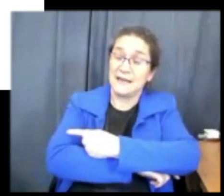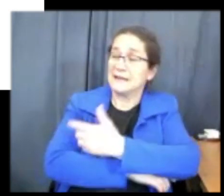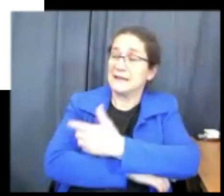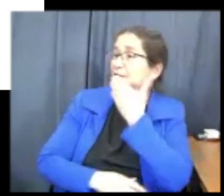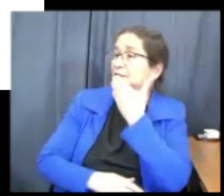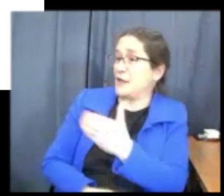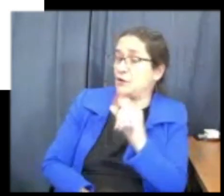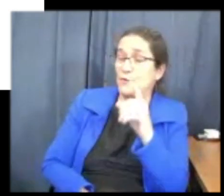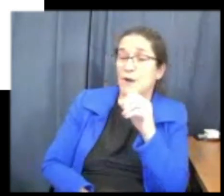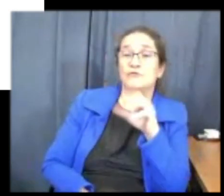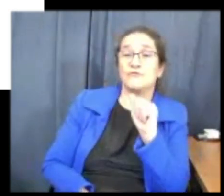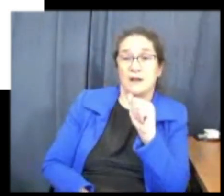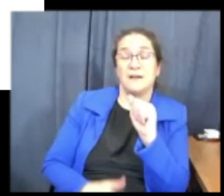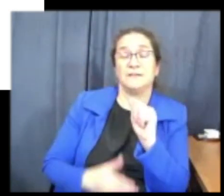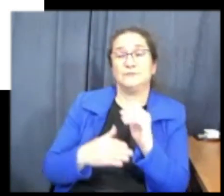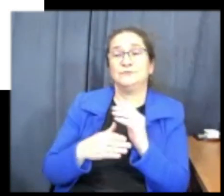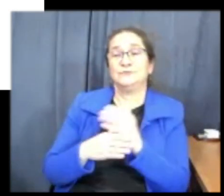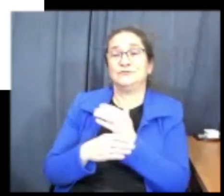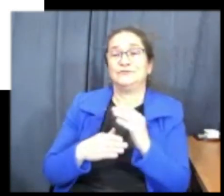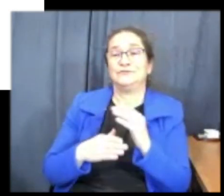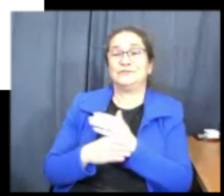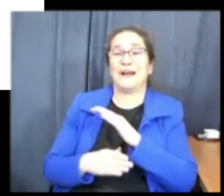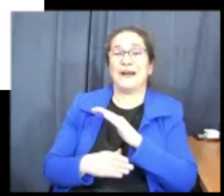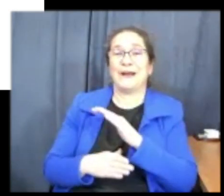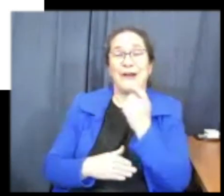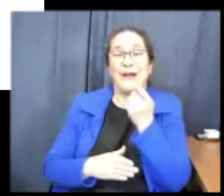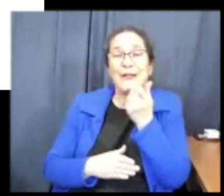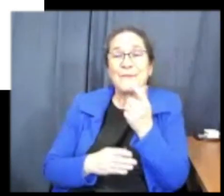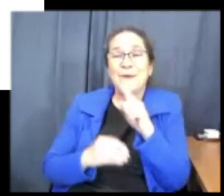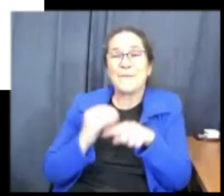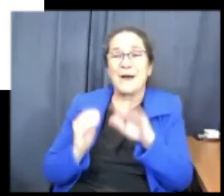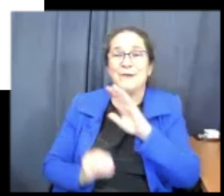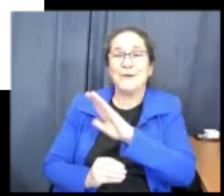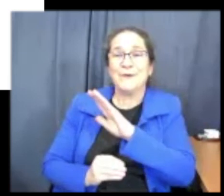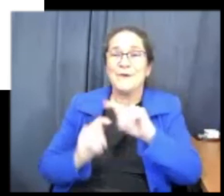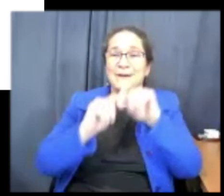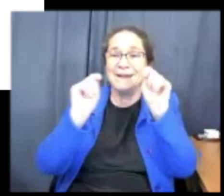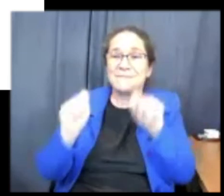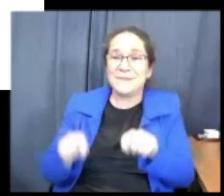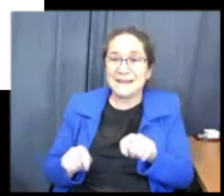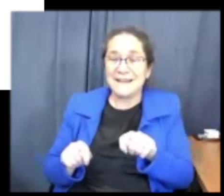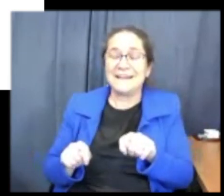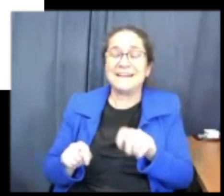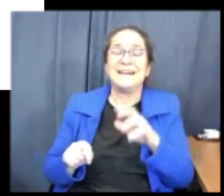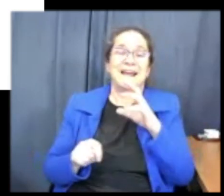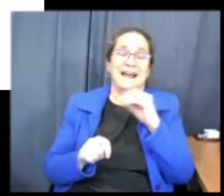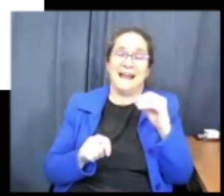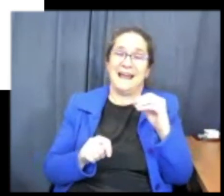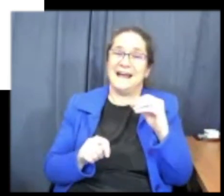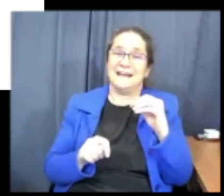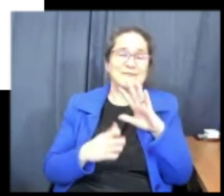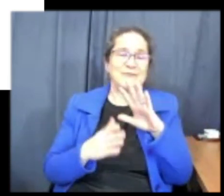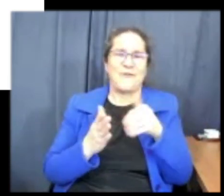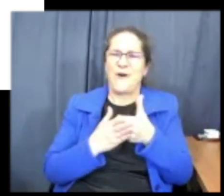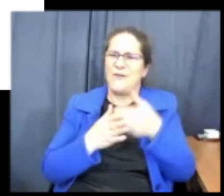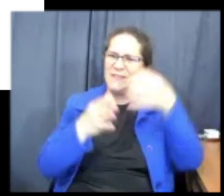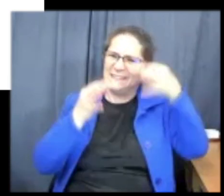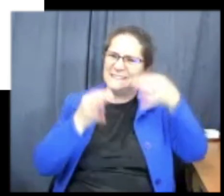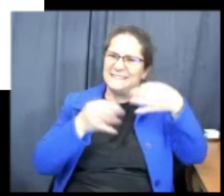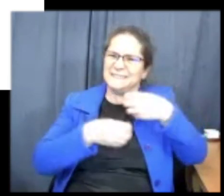Andrea to share a little bit about the template that you took us through today, and all of those decision-making conversations